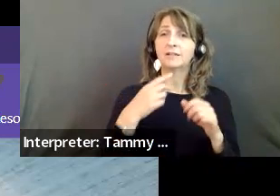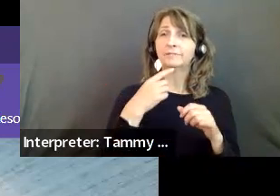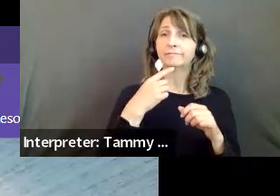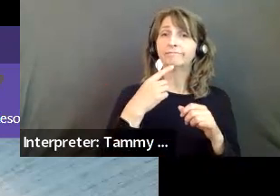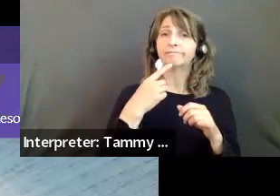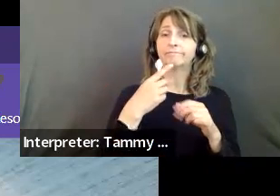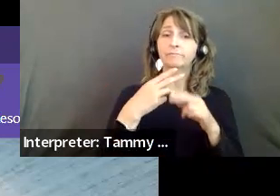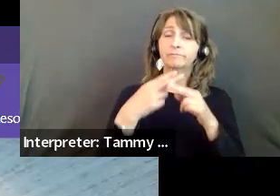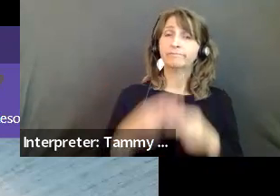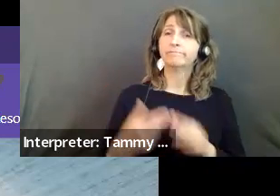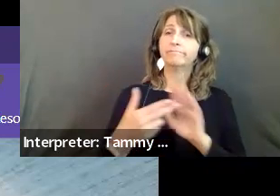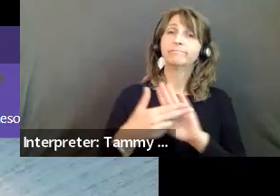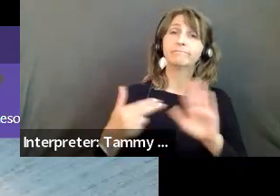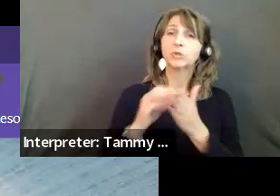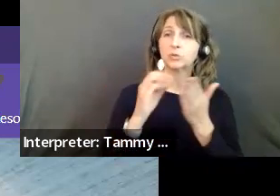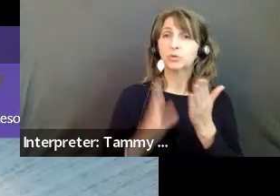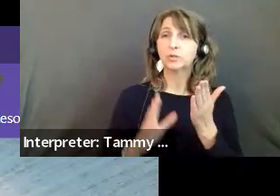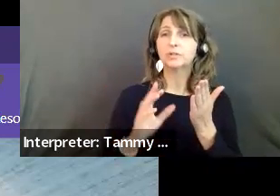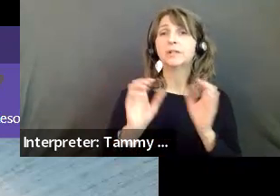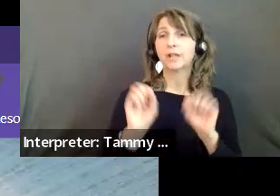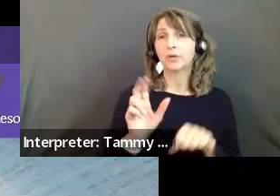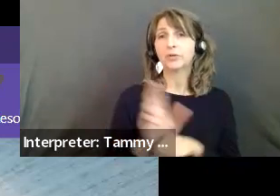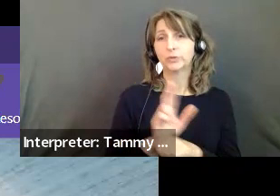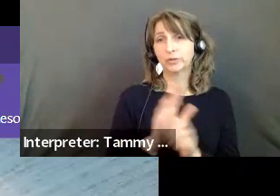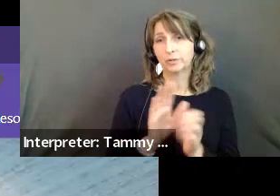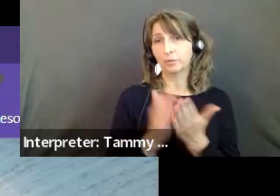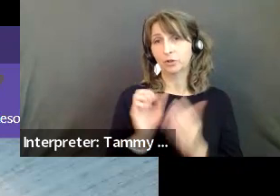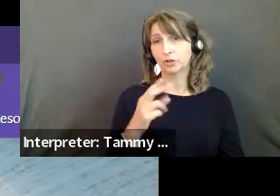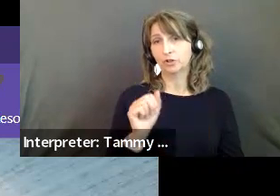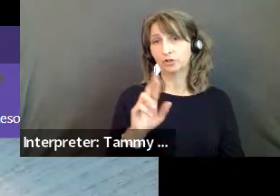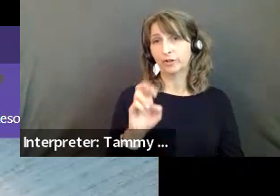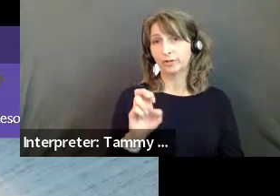And they are able to get all their books in digital format. Oh, for free to the schools, okay.